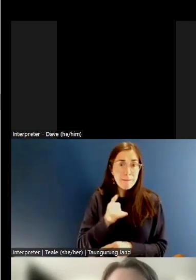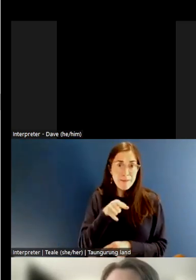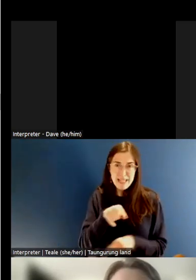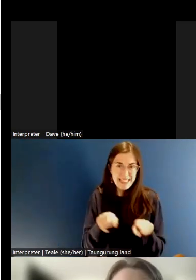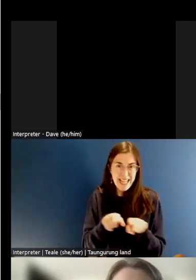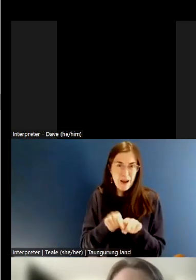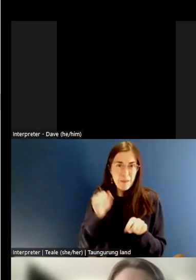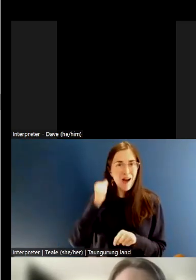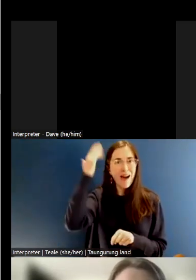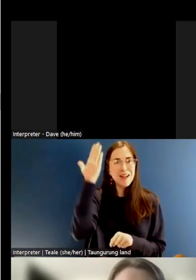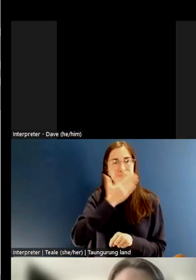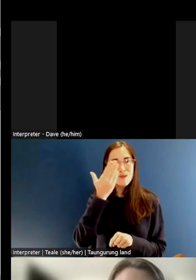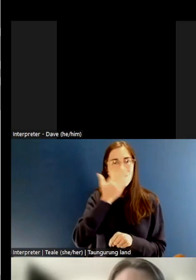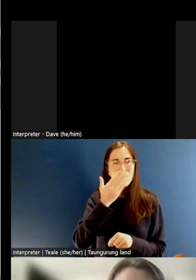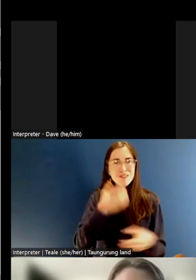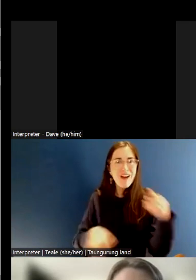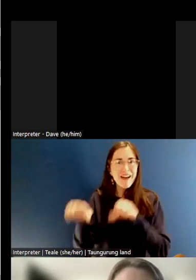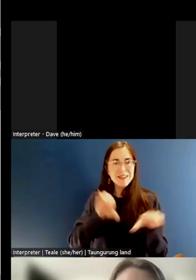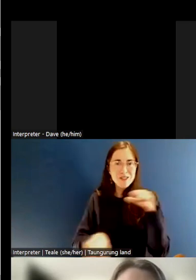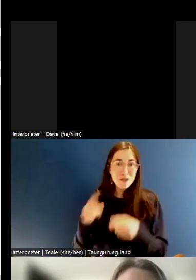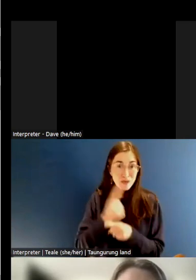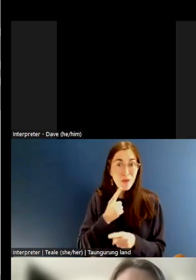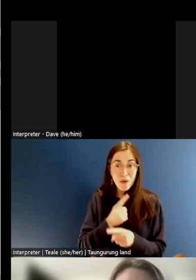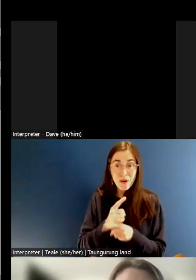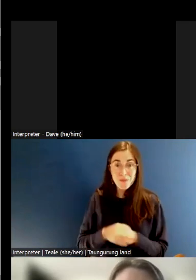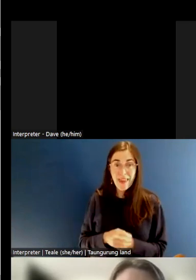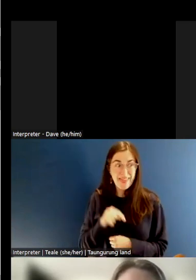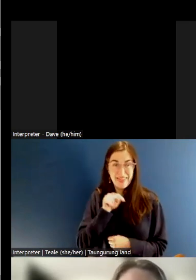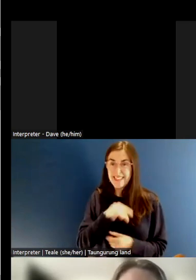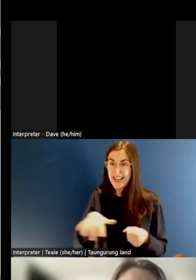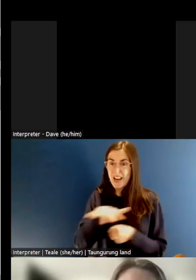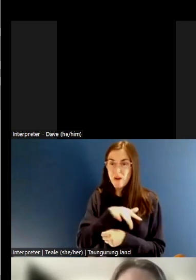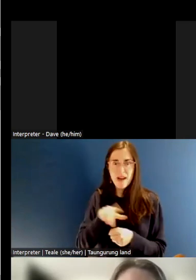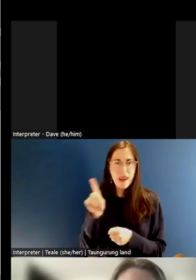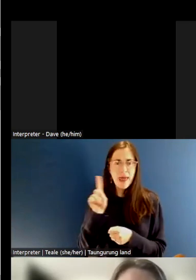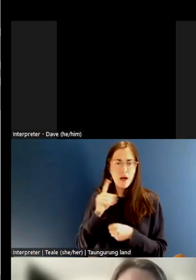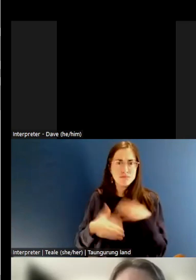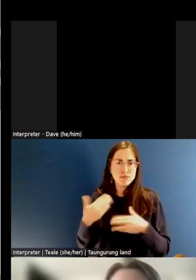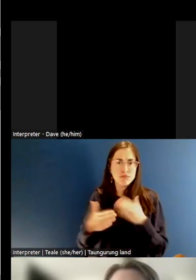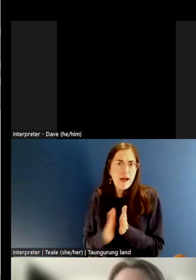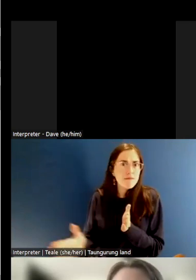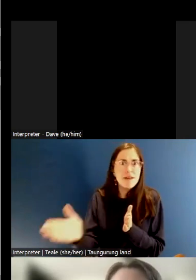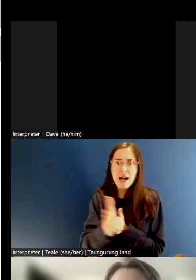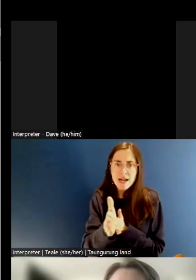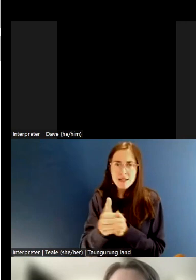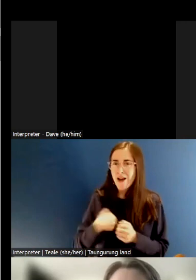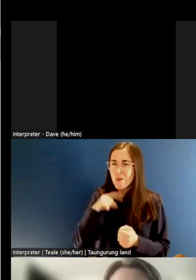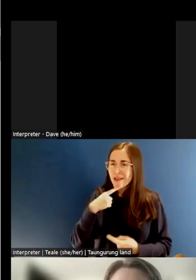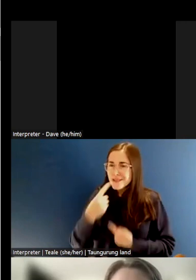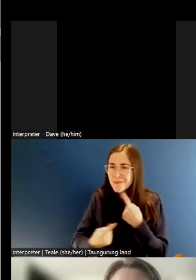And this field is really advancing at quite a fast rate. So I'm just gonna explain some of the background